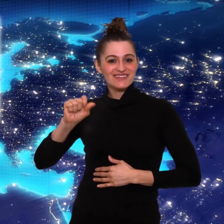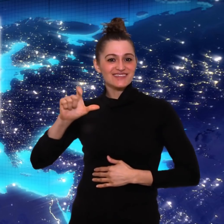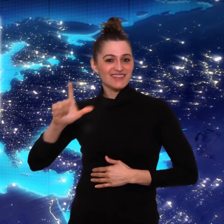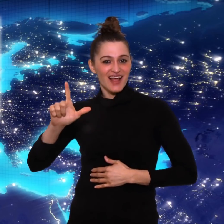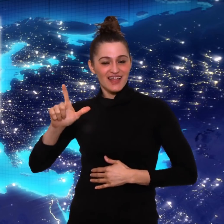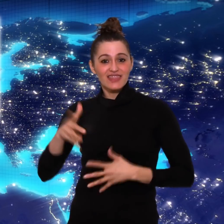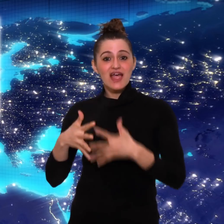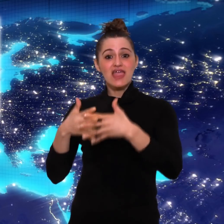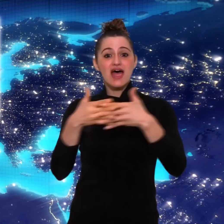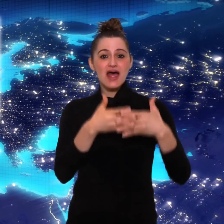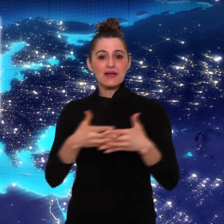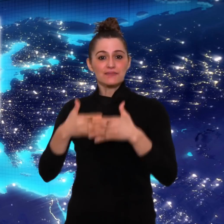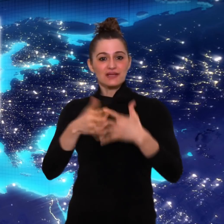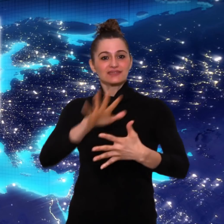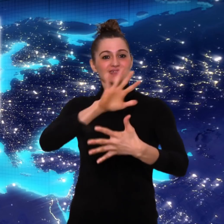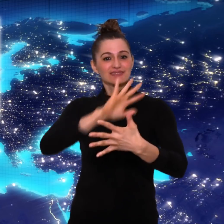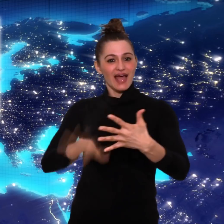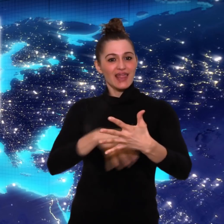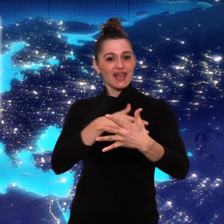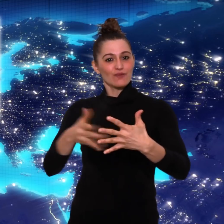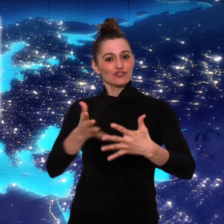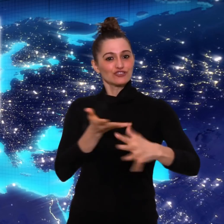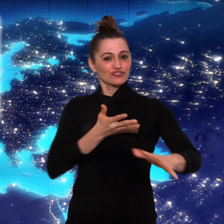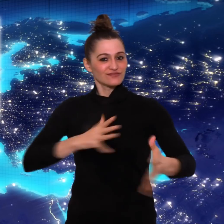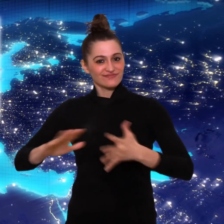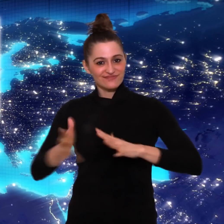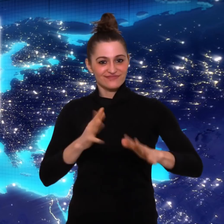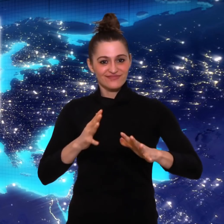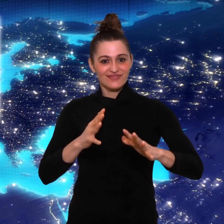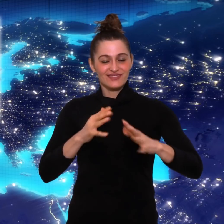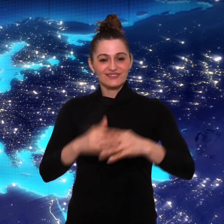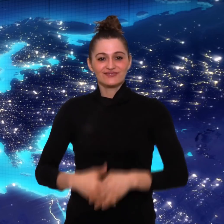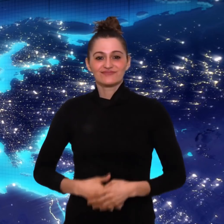American Sign Language.